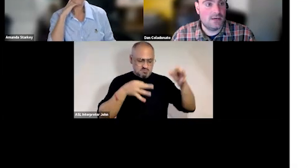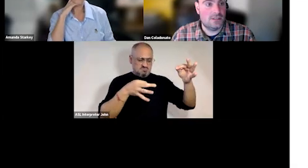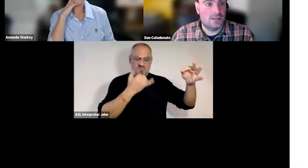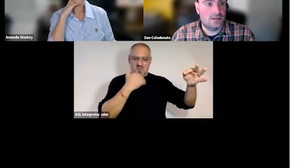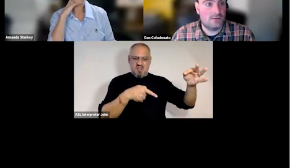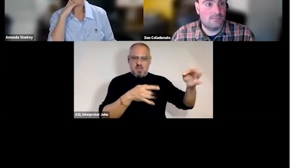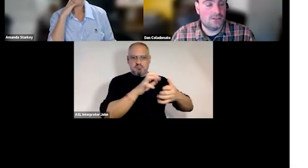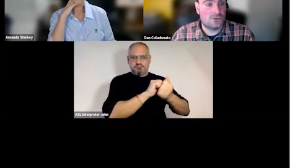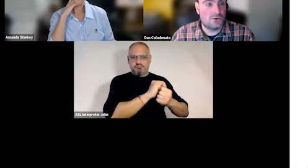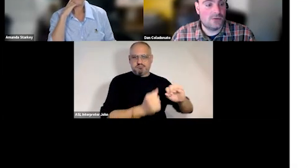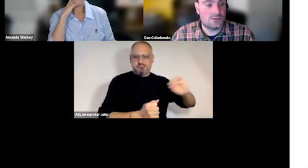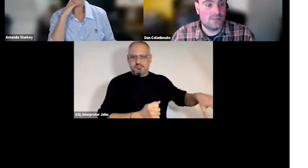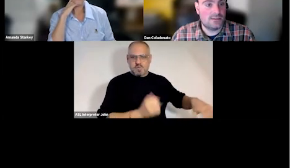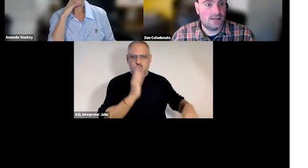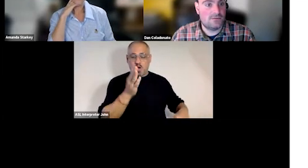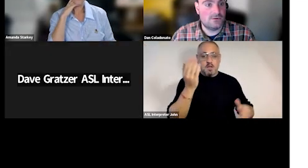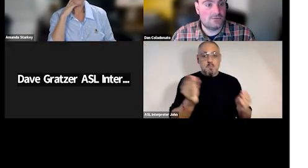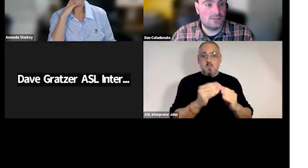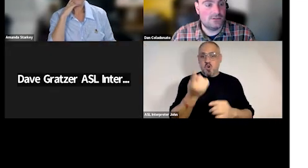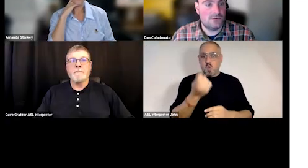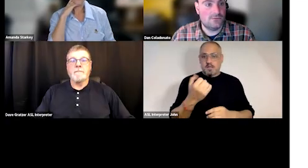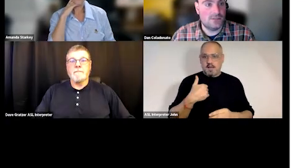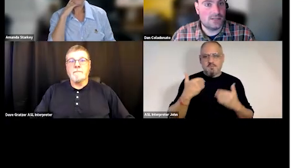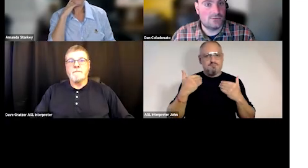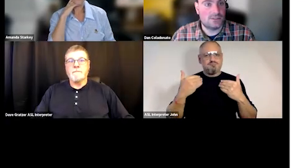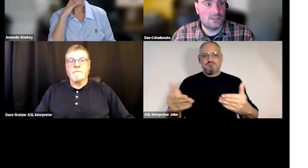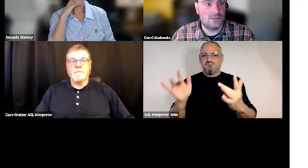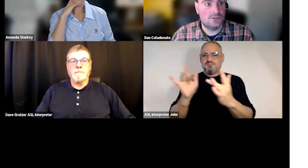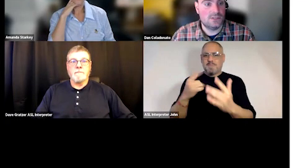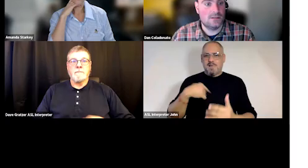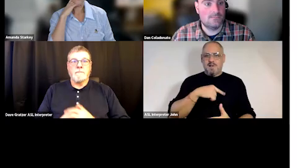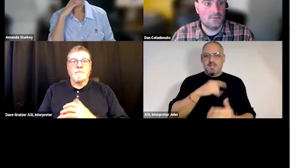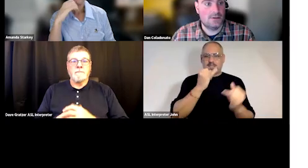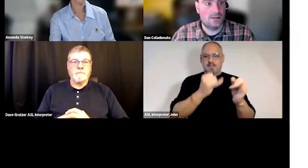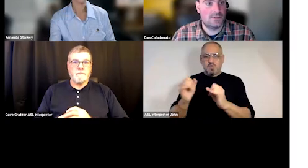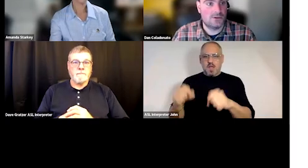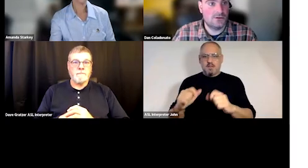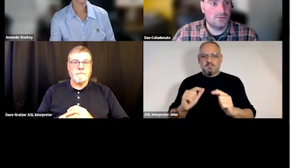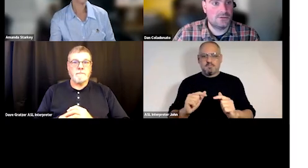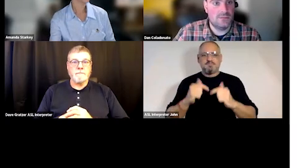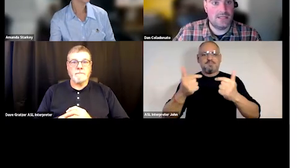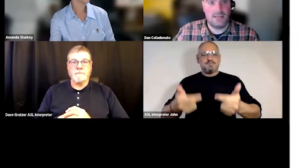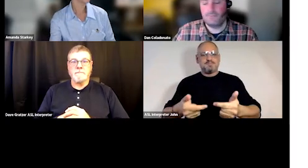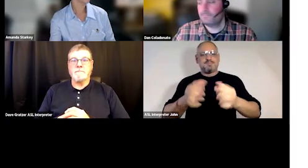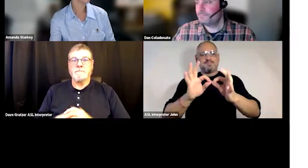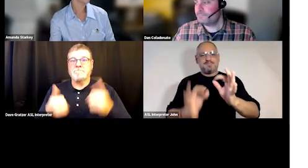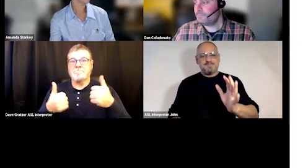If you have any additional questions about that, feel free to reach out to us individually. And I'm gonna turn it over to Amanda now.